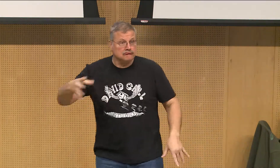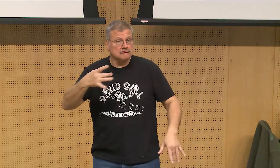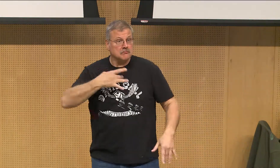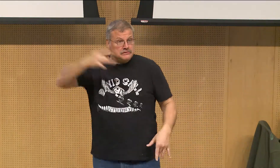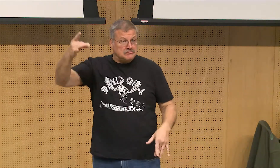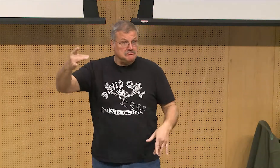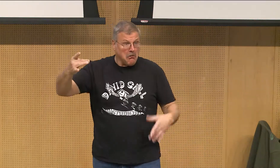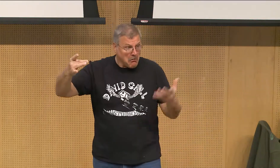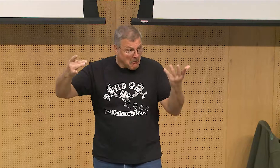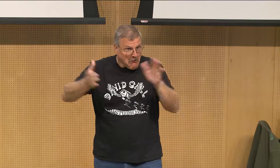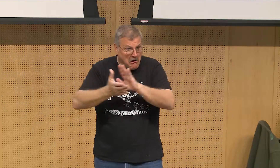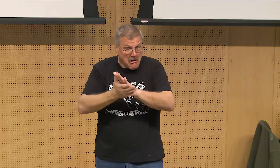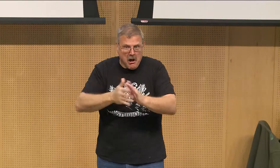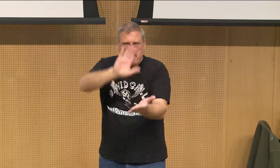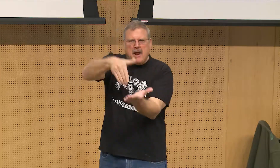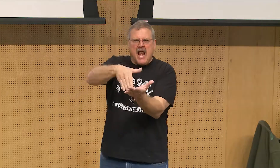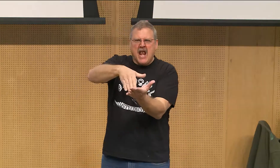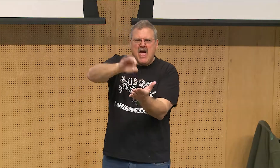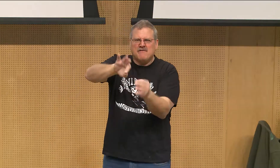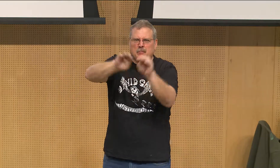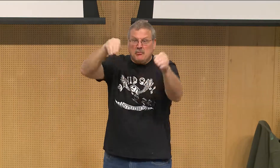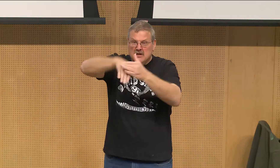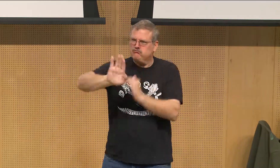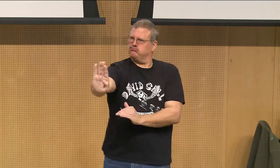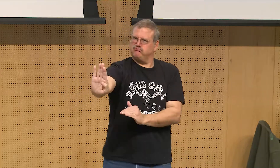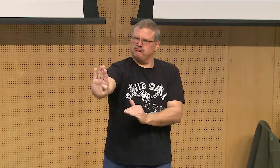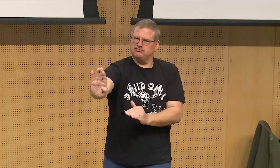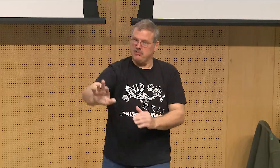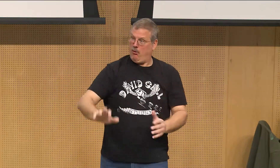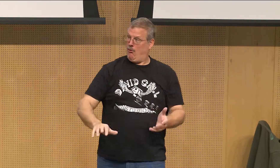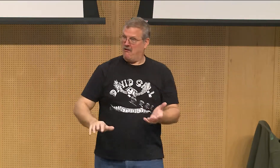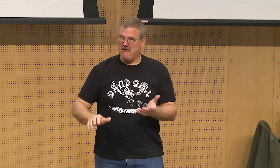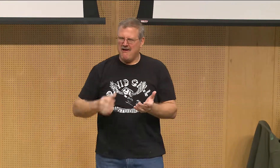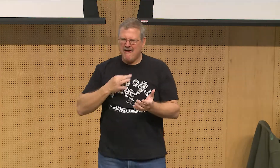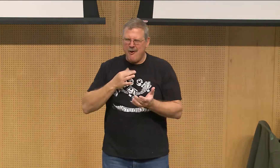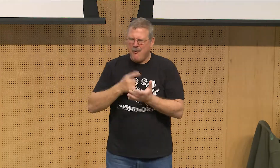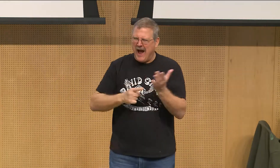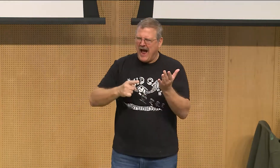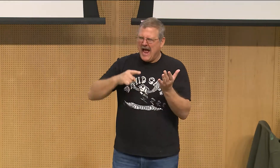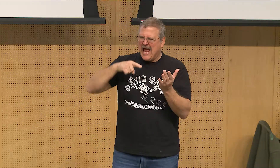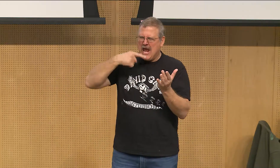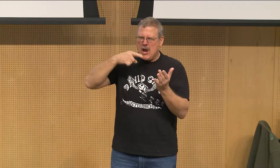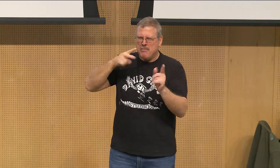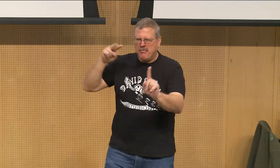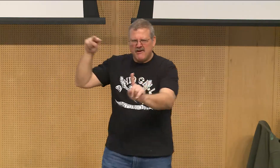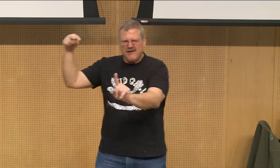They liked it, and I was picked for the show, and it was put in the middle of this show in the museum,